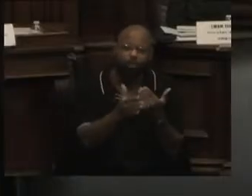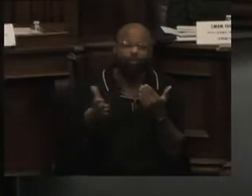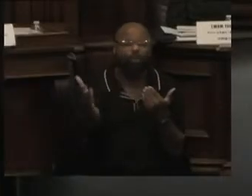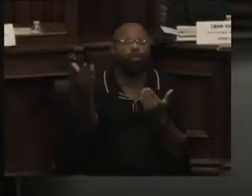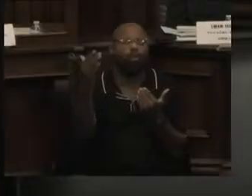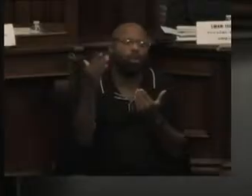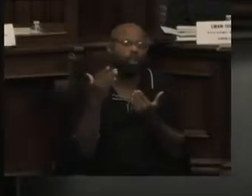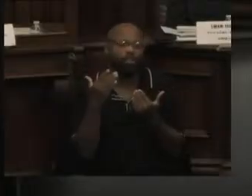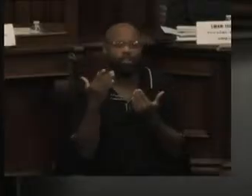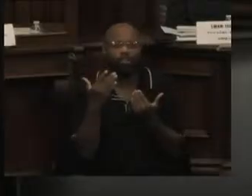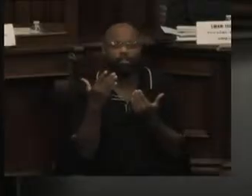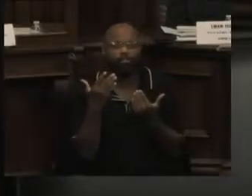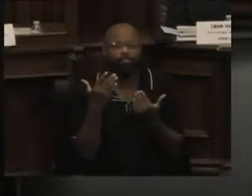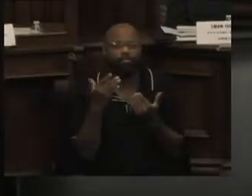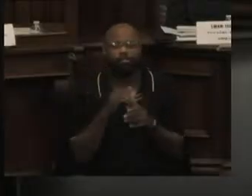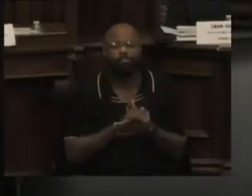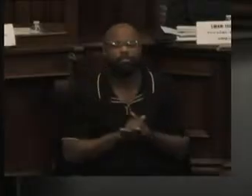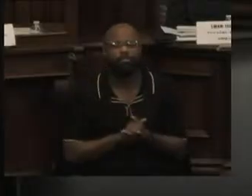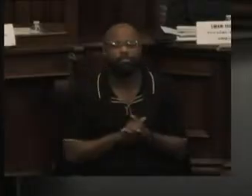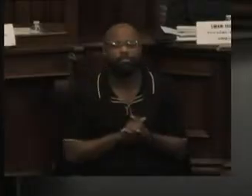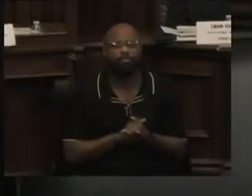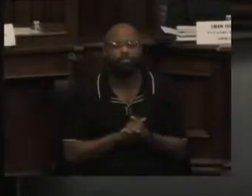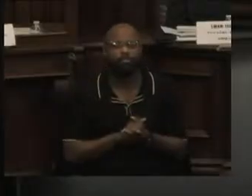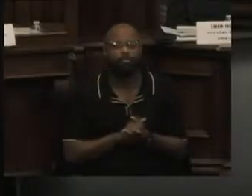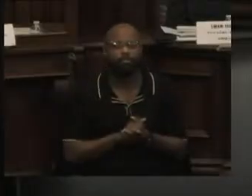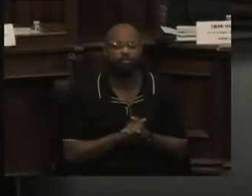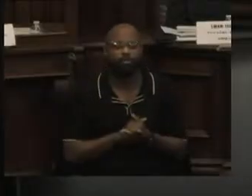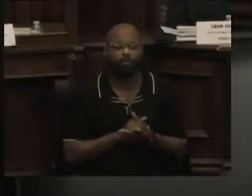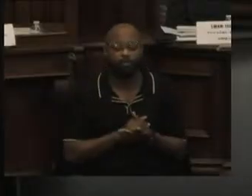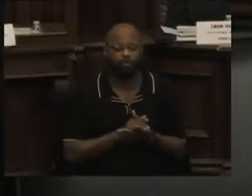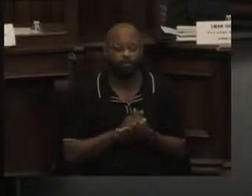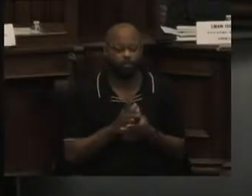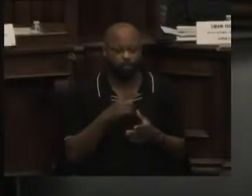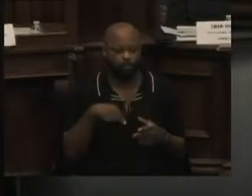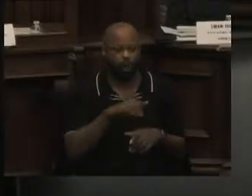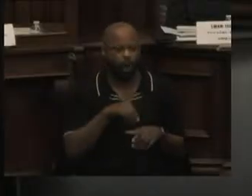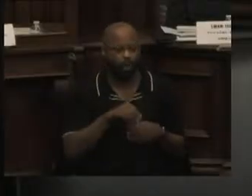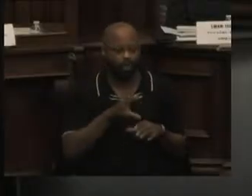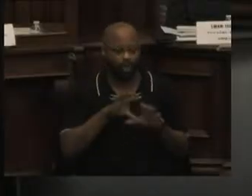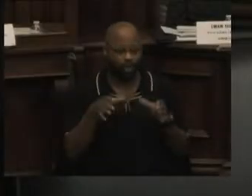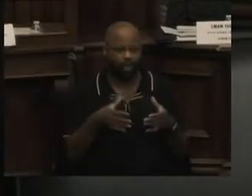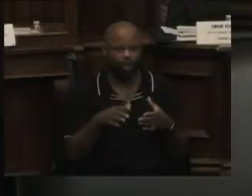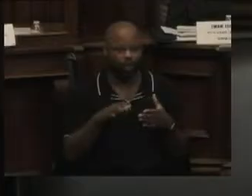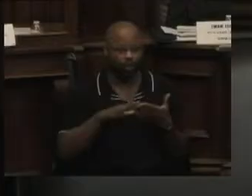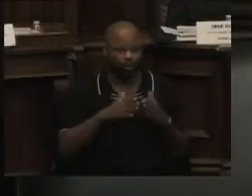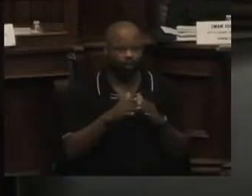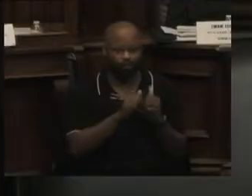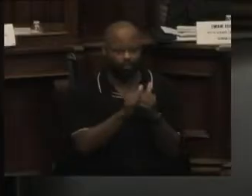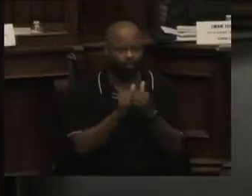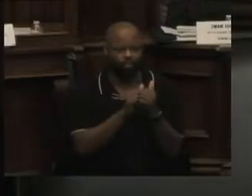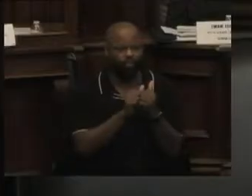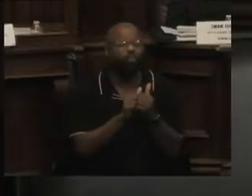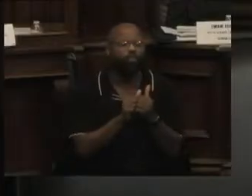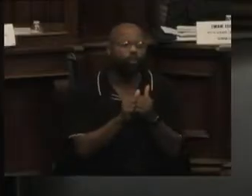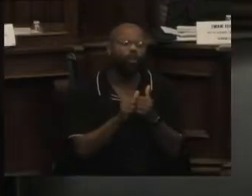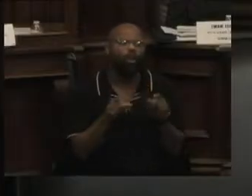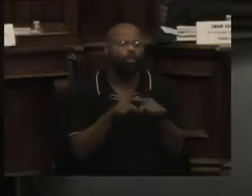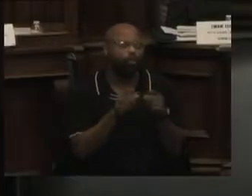community. So we get on one accord, we can move forward and be, you know, who we're